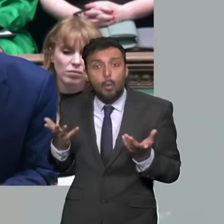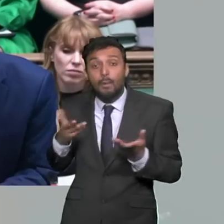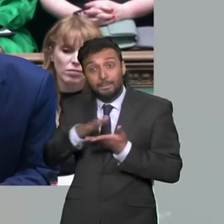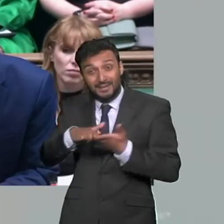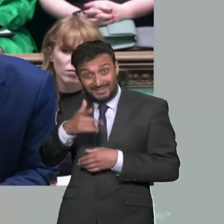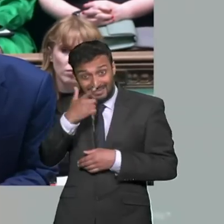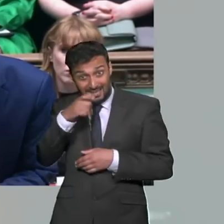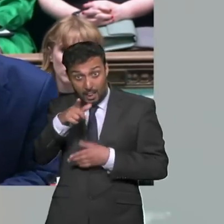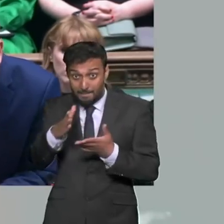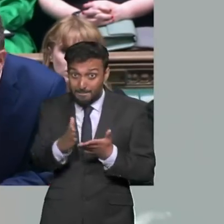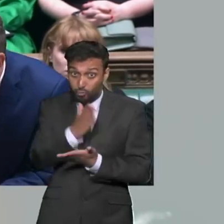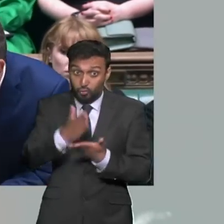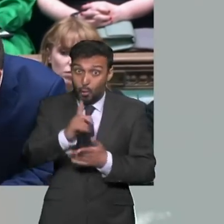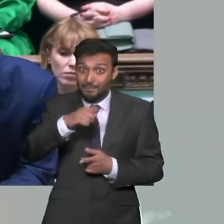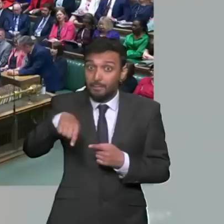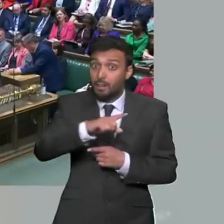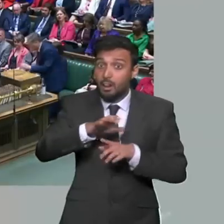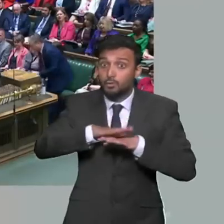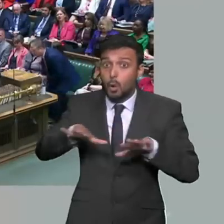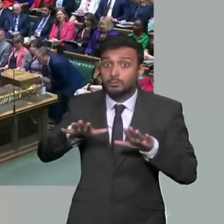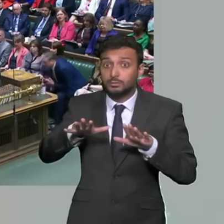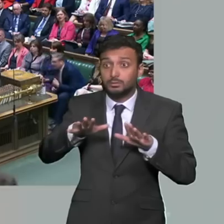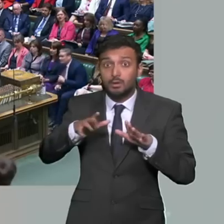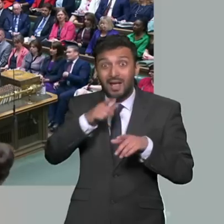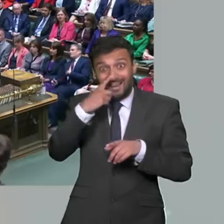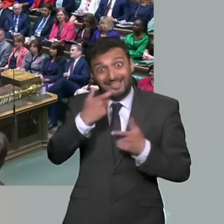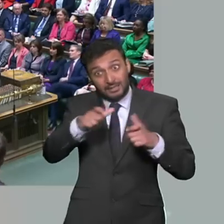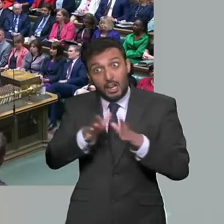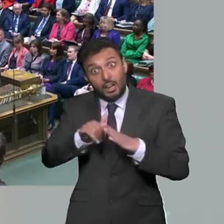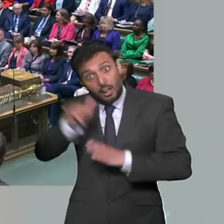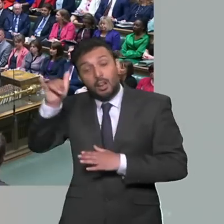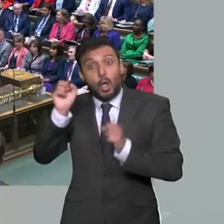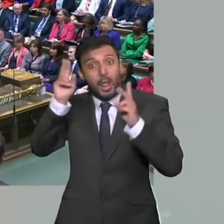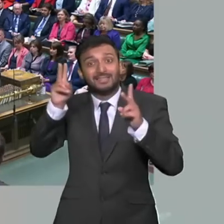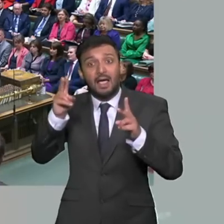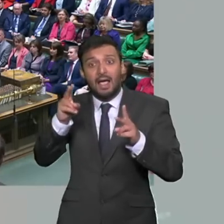to the failures of his Home Office? The Prime Minister I thank the right hon. and learned Gentleman